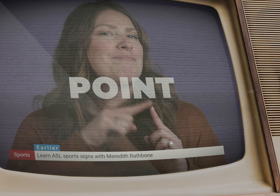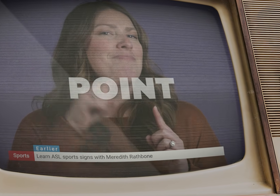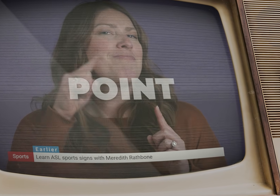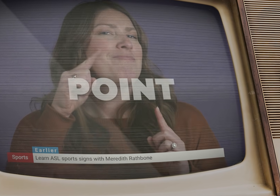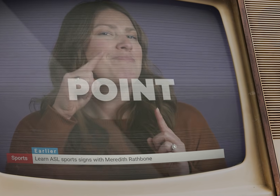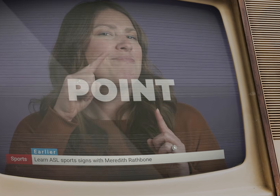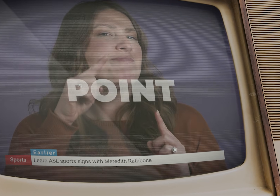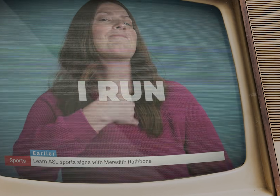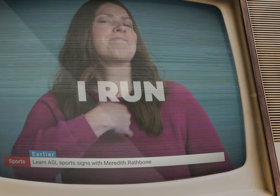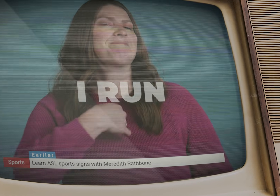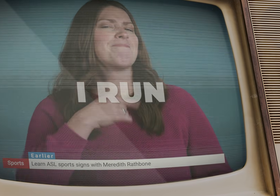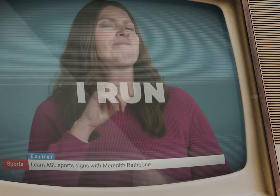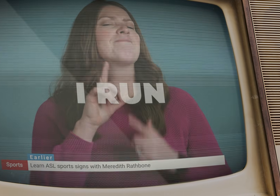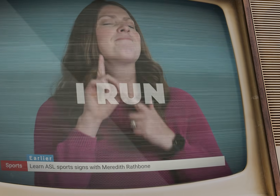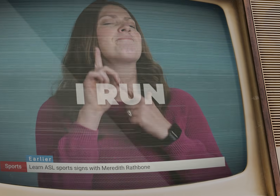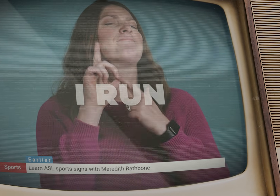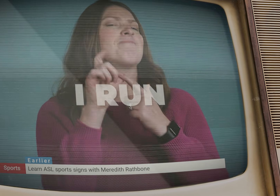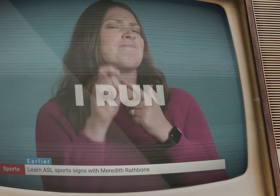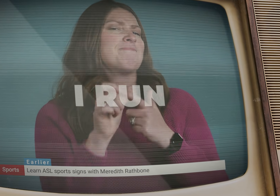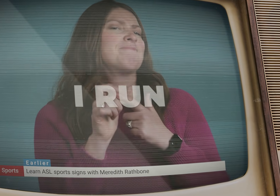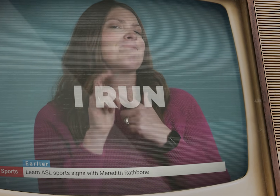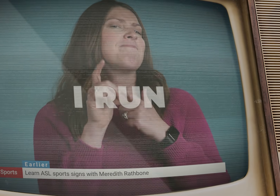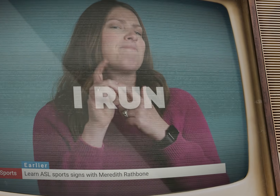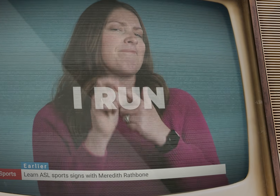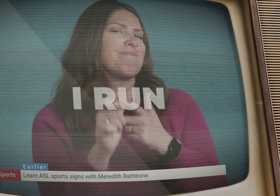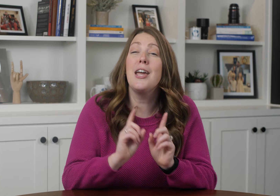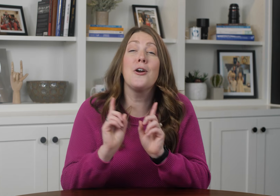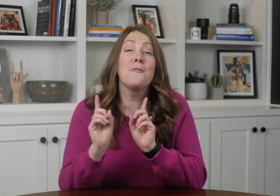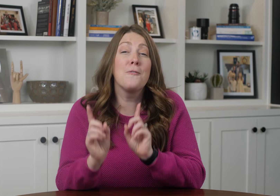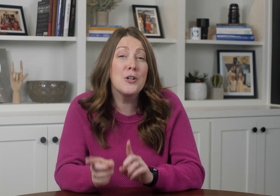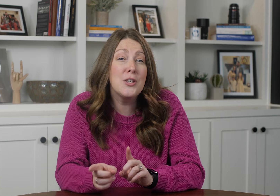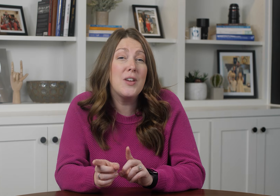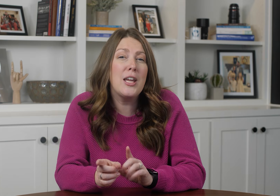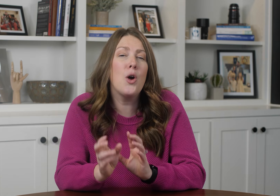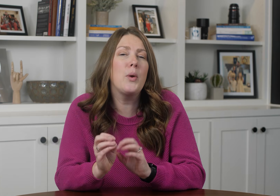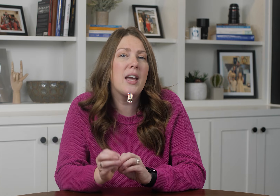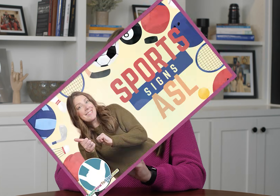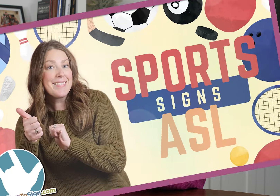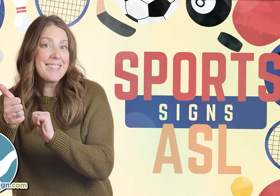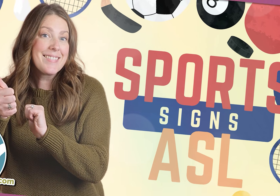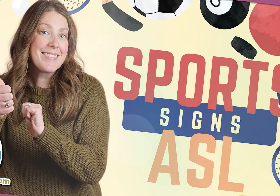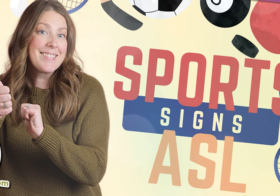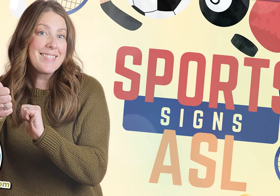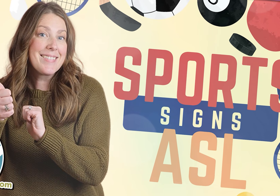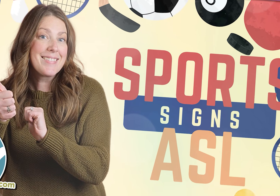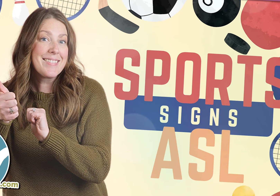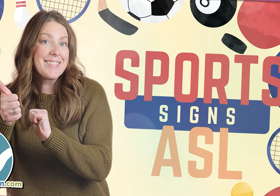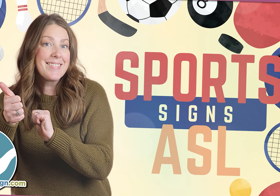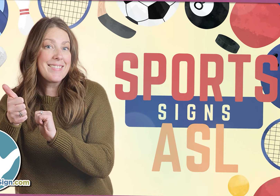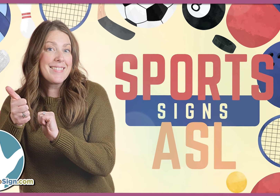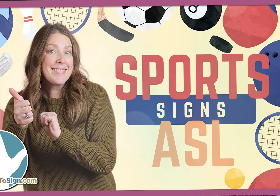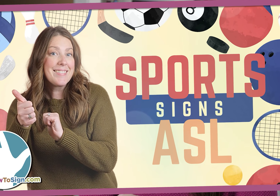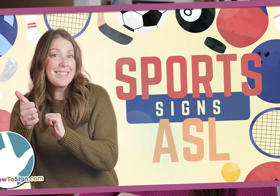round and sports related vocabulary signs. In our first video, we covered signs for summer and winter sports.